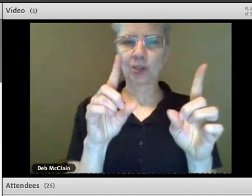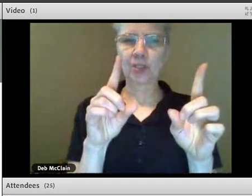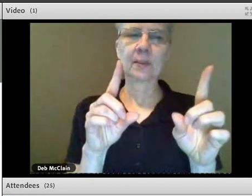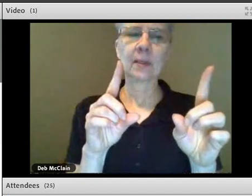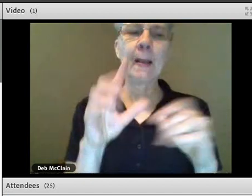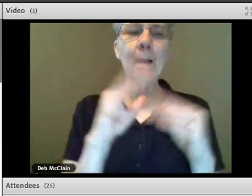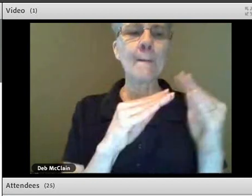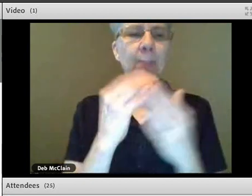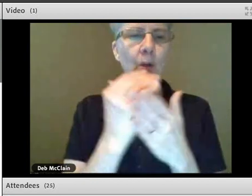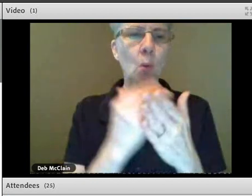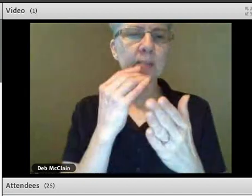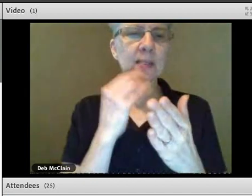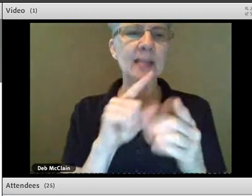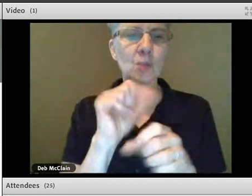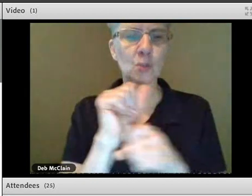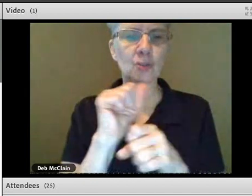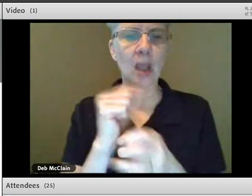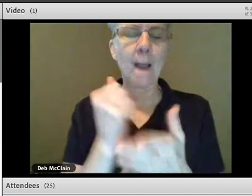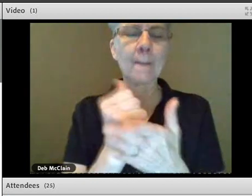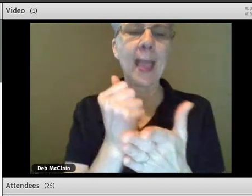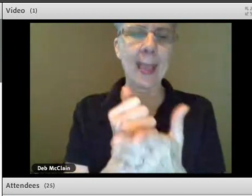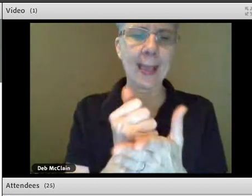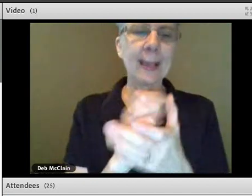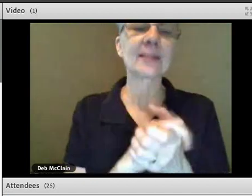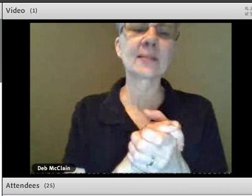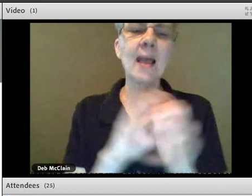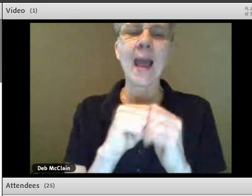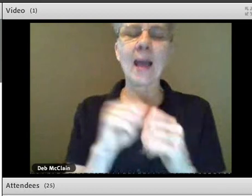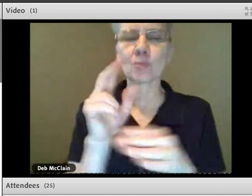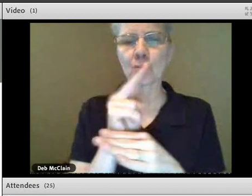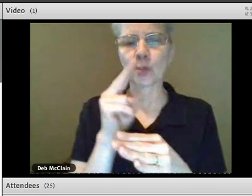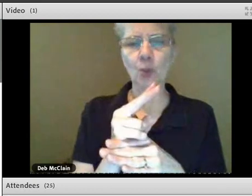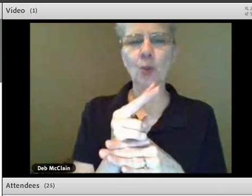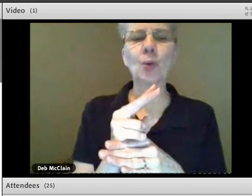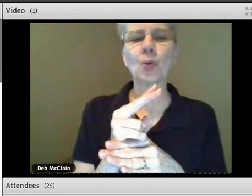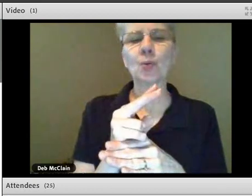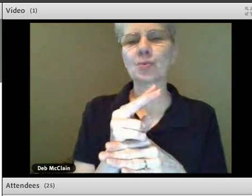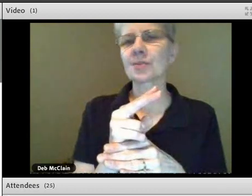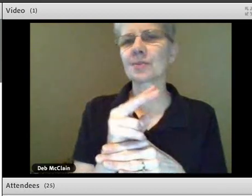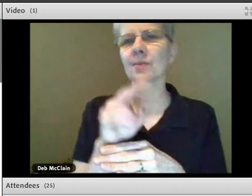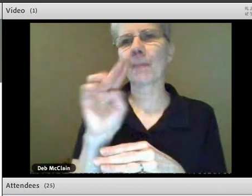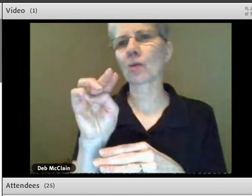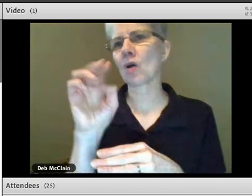Build courses as their job aids, how to use Microsoft Office,